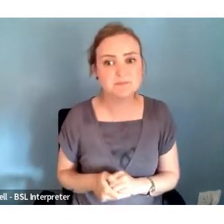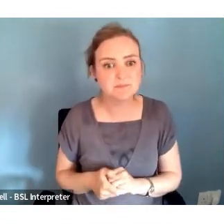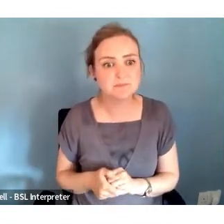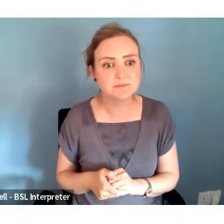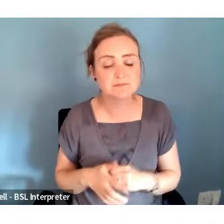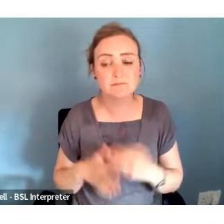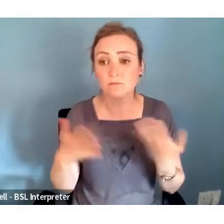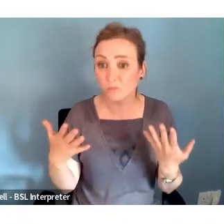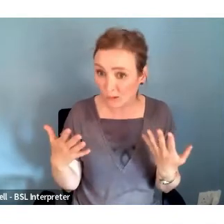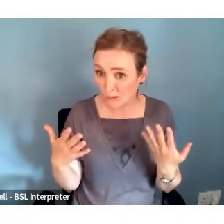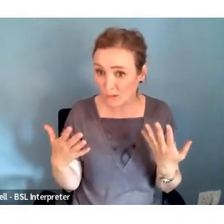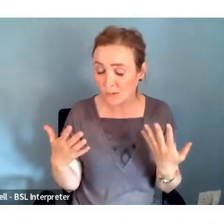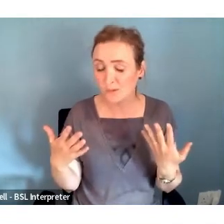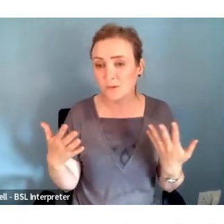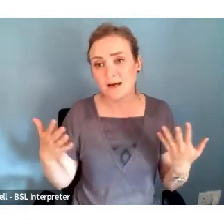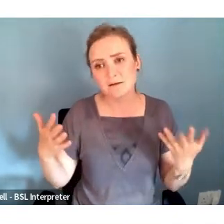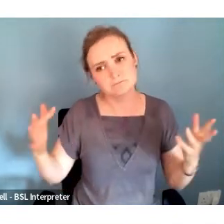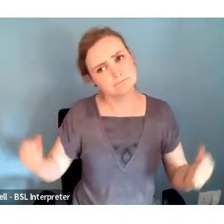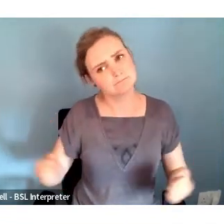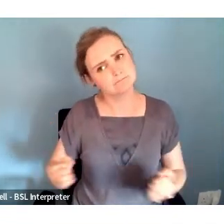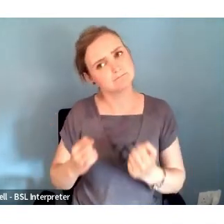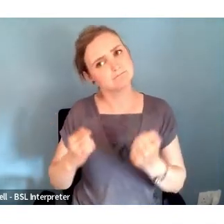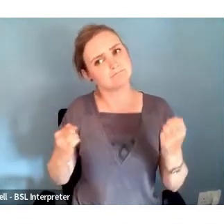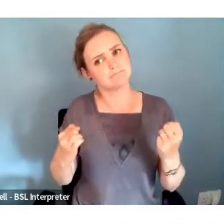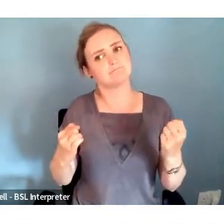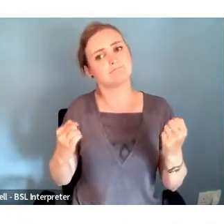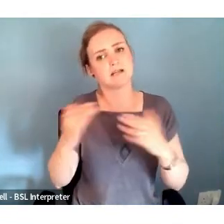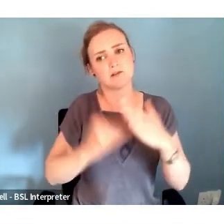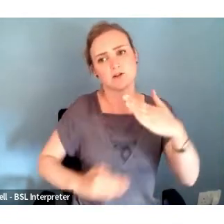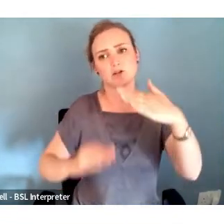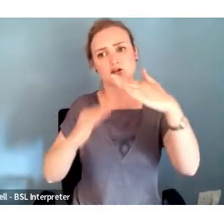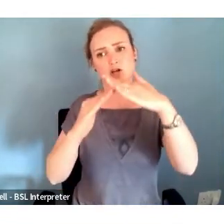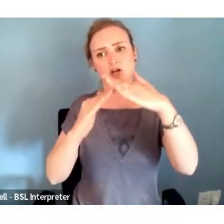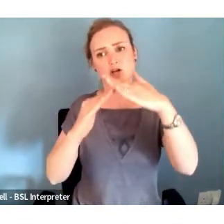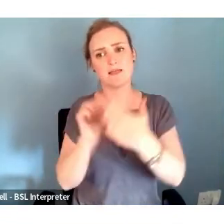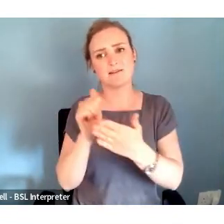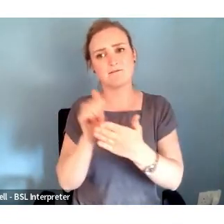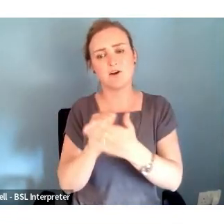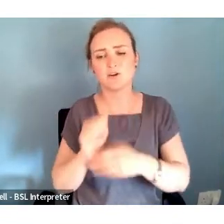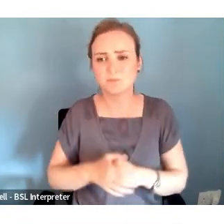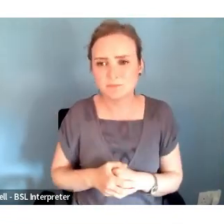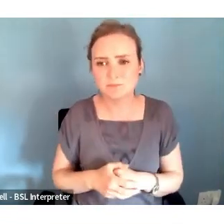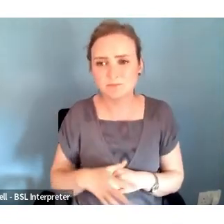powerful if somewhere really plume meant at the top of the advert, talk about we really